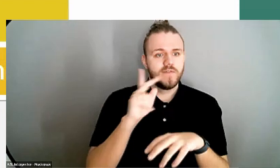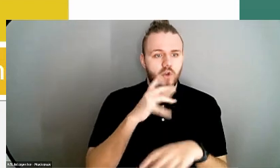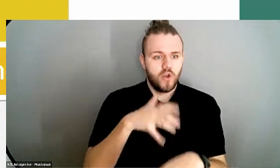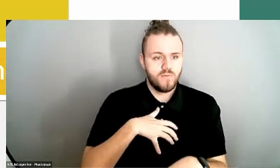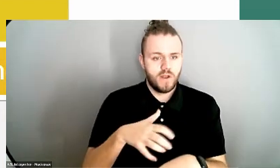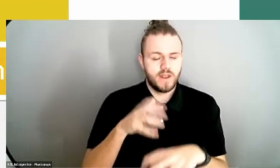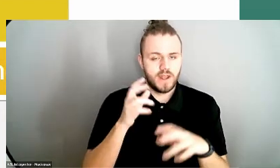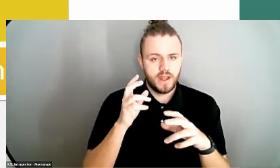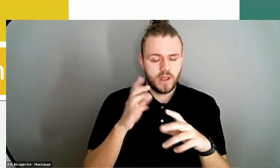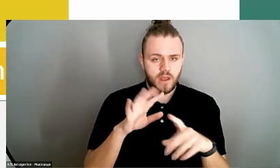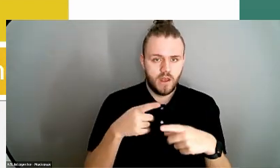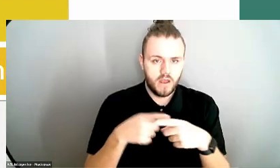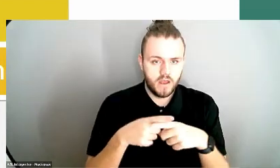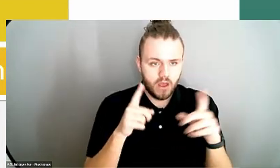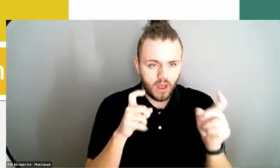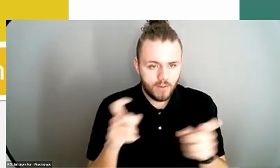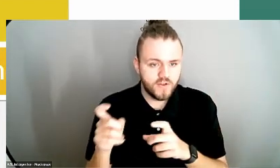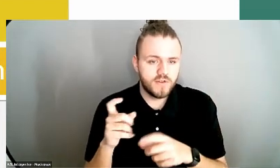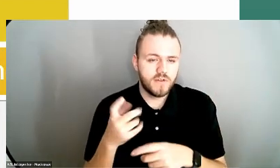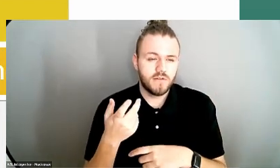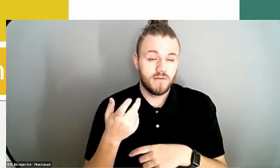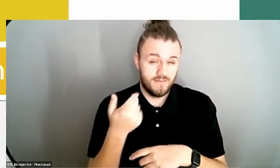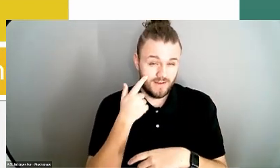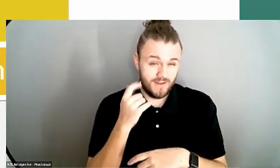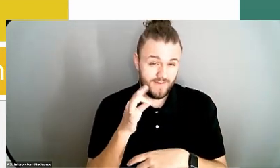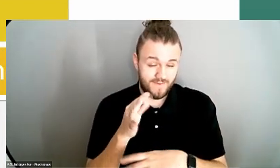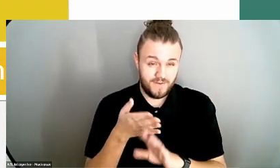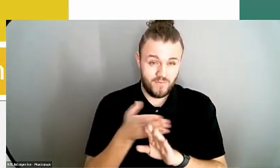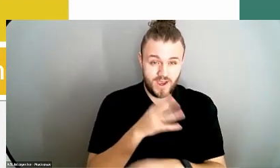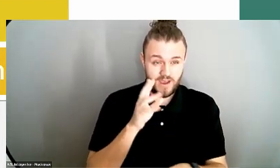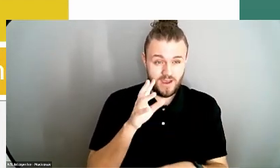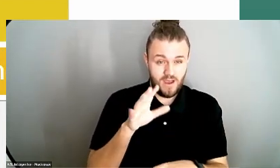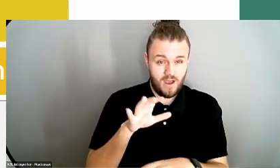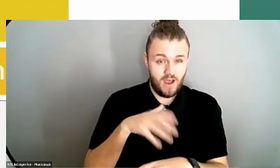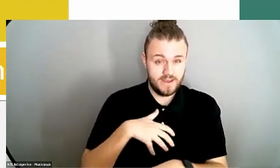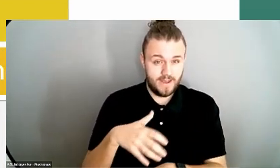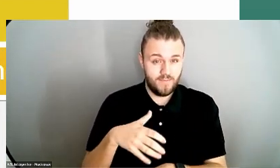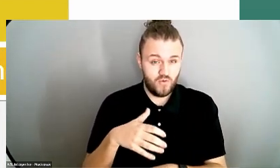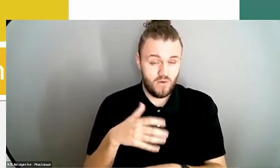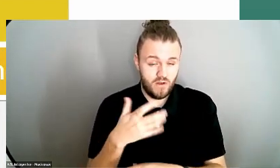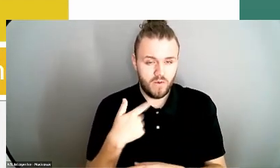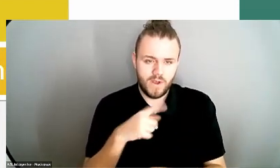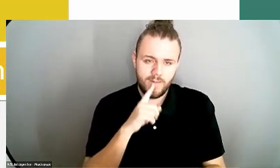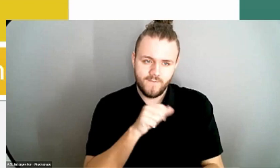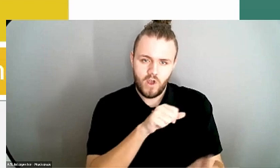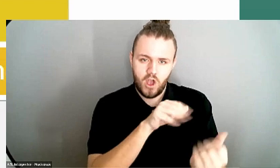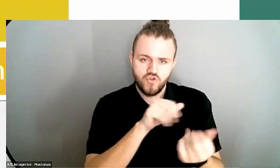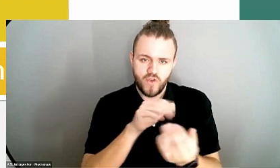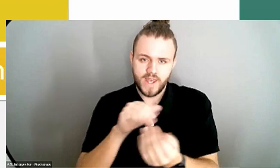adverse pregnancy outcomes because of all these preconceptual factors that need to be addressed before pregnancy.